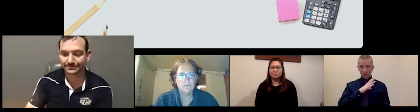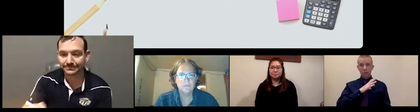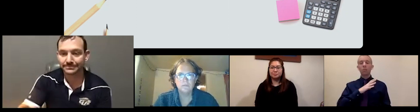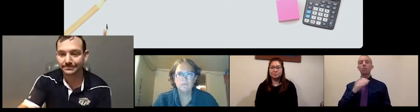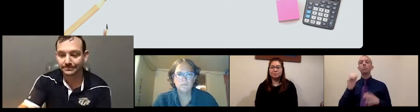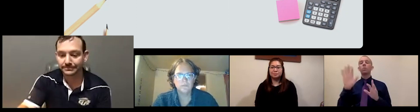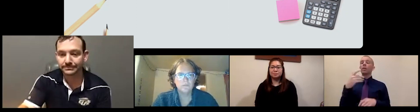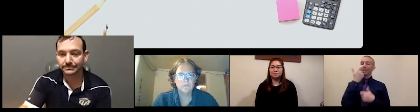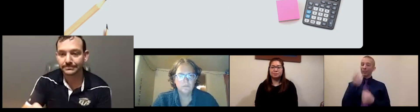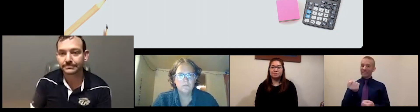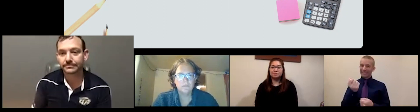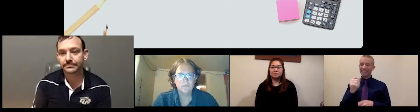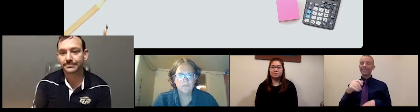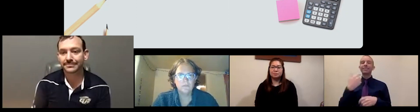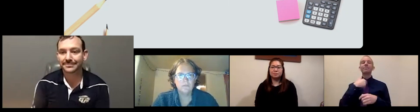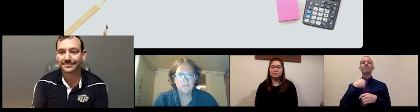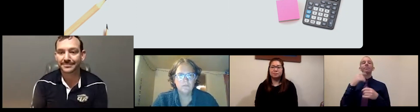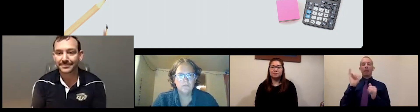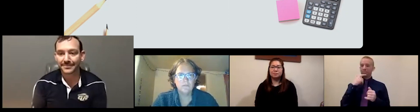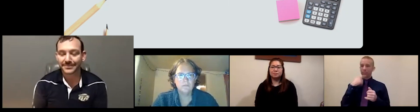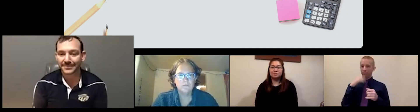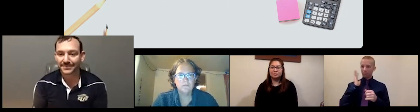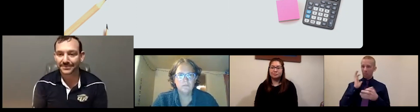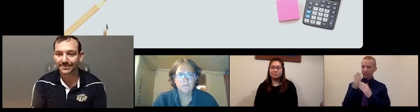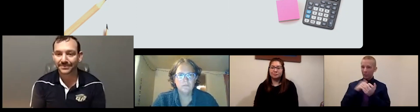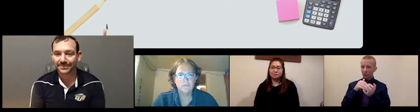Oh, ok. It’s interesting. Like I said, I wanted to become a doctor.